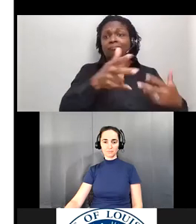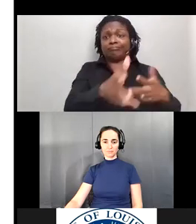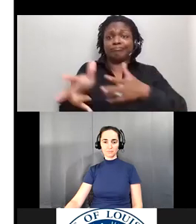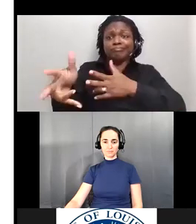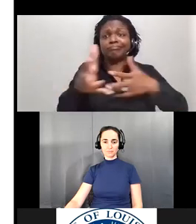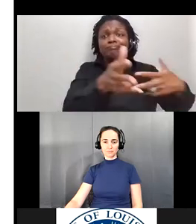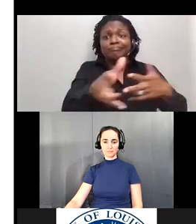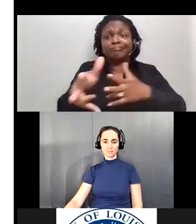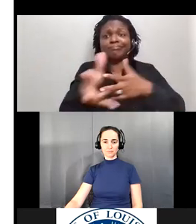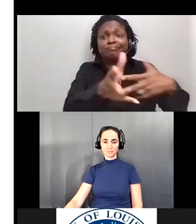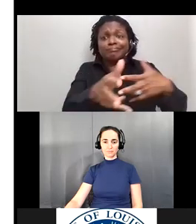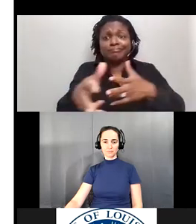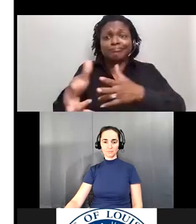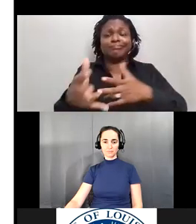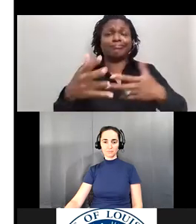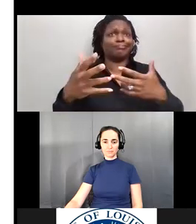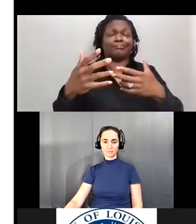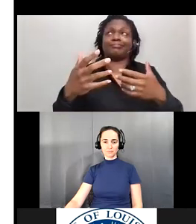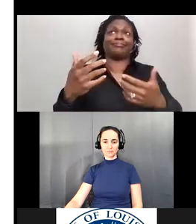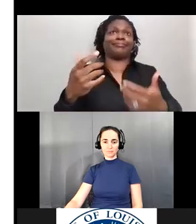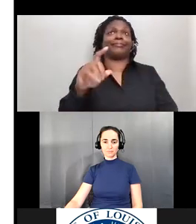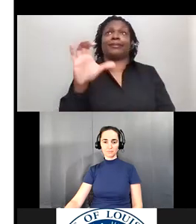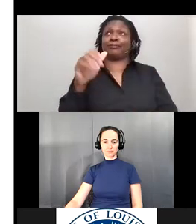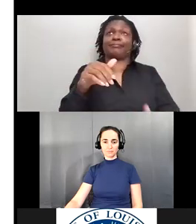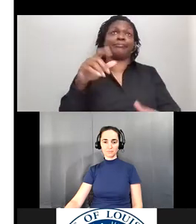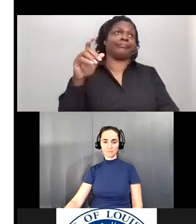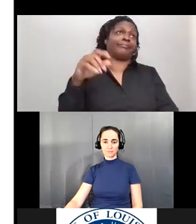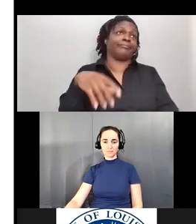and if I've interacted with hundreds if not thousands of people in law enforcement capacity,